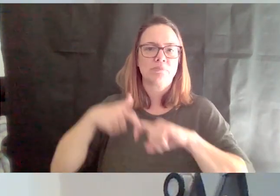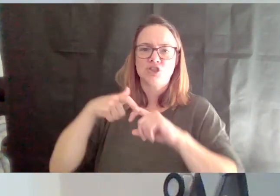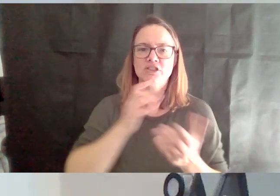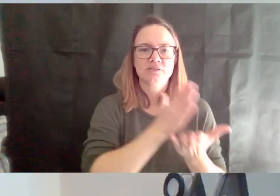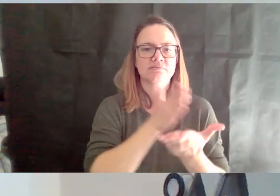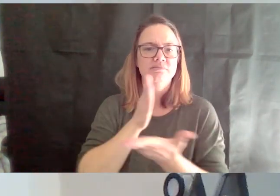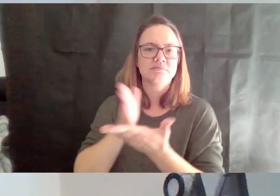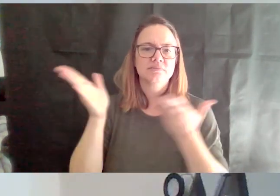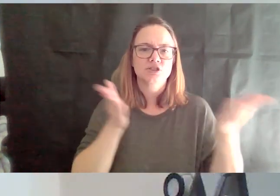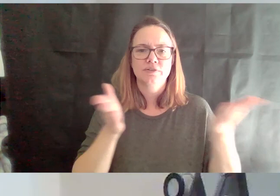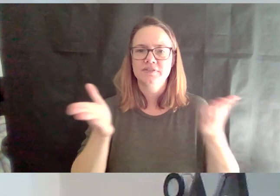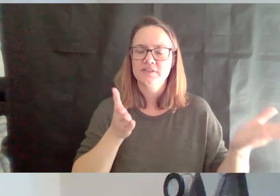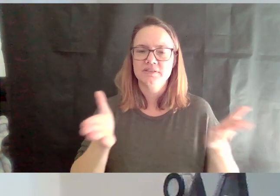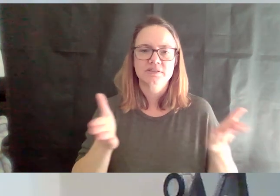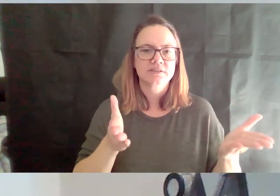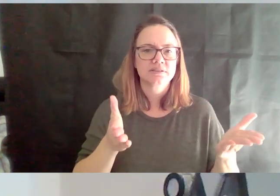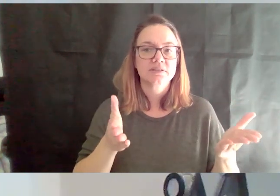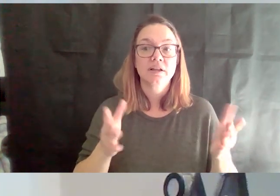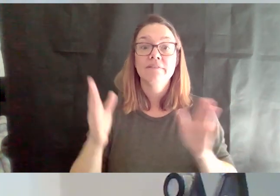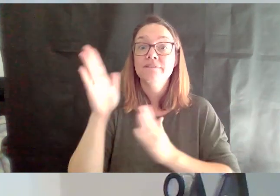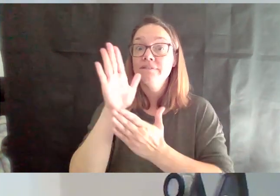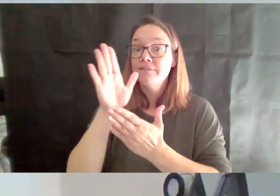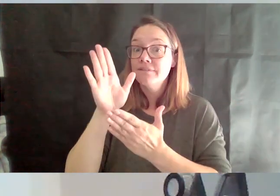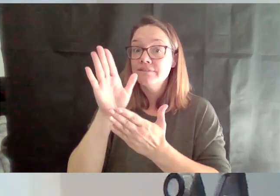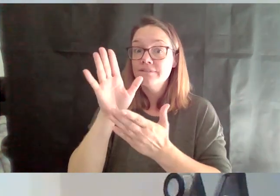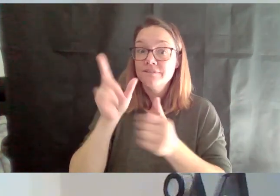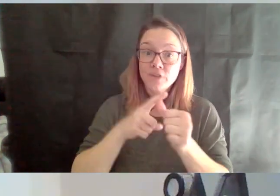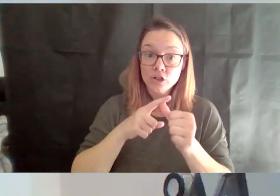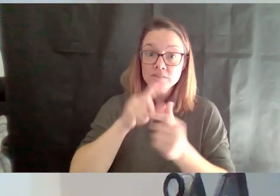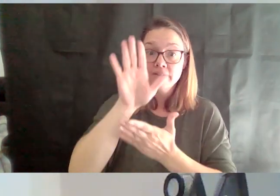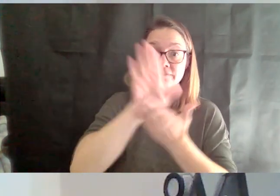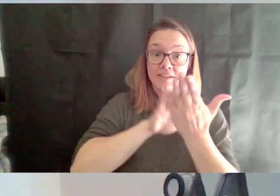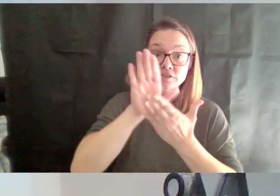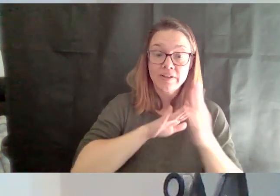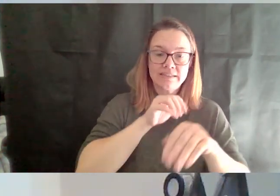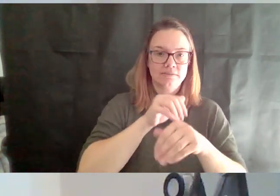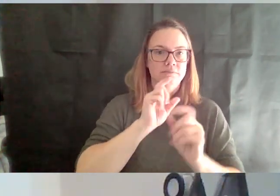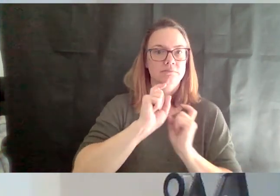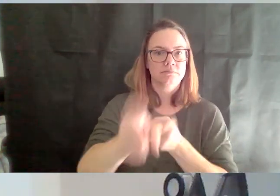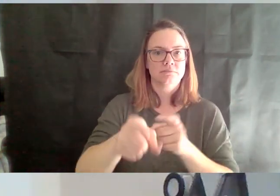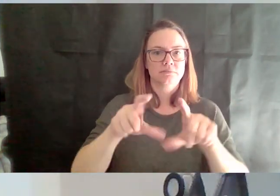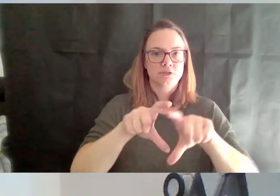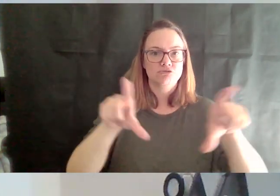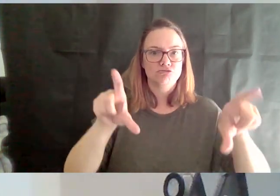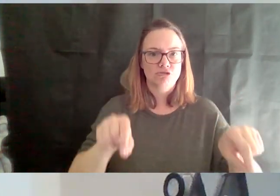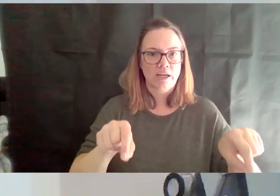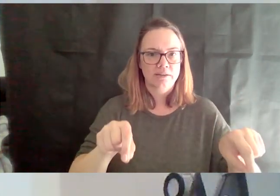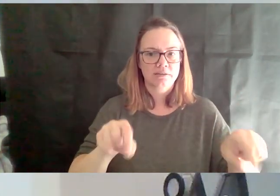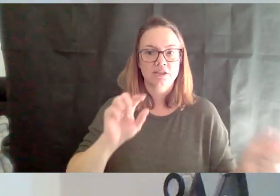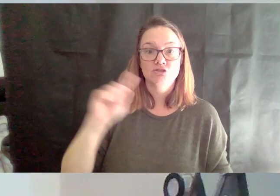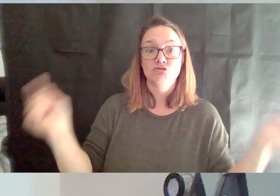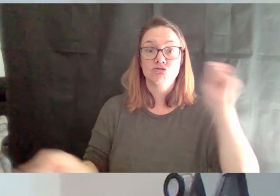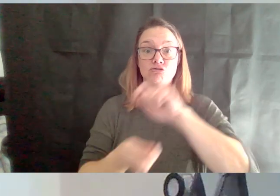We went from distributing checks face to face to sending them out in the mail in a week. We got everybody's address.